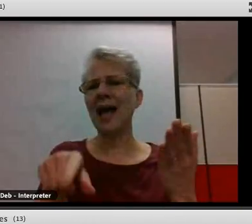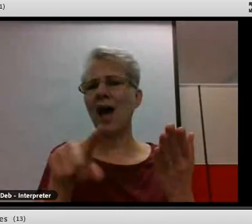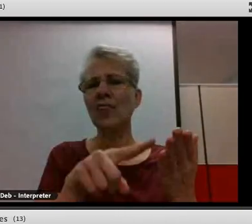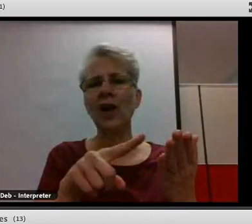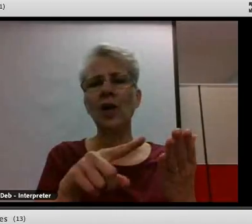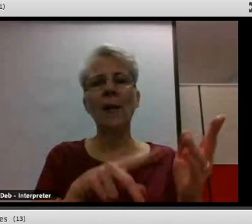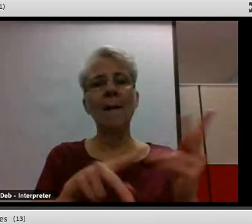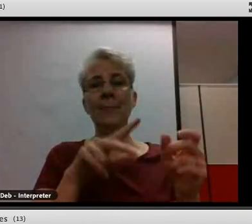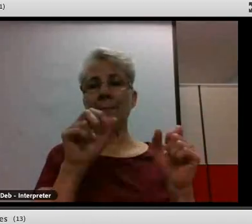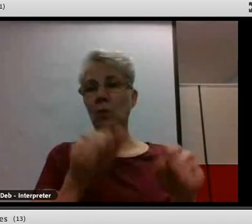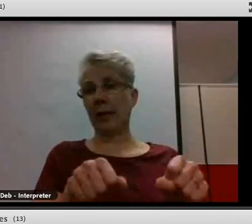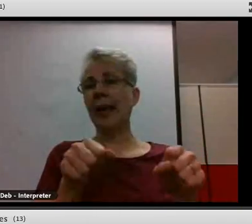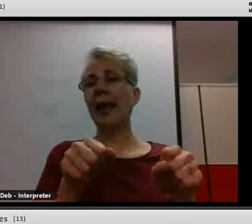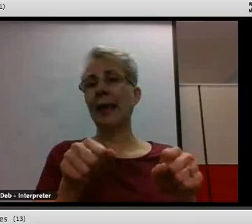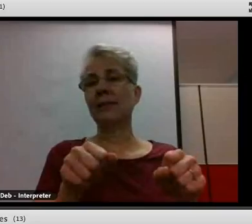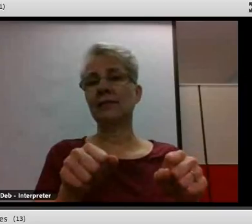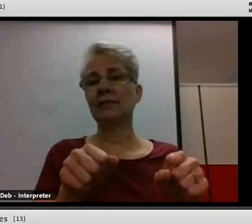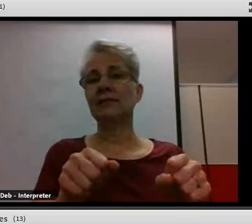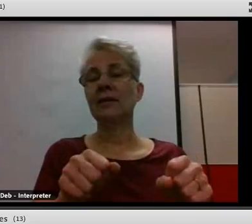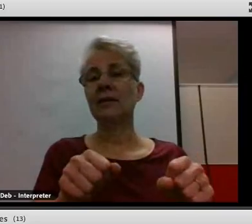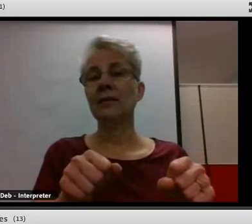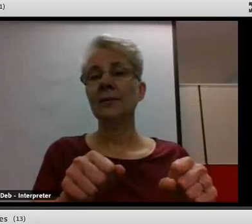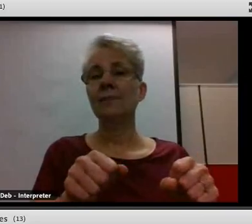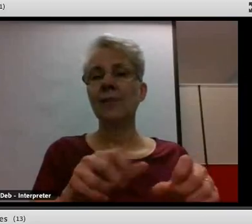whereas universal design is broader,